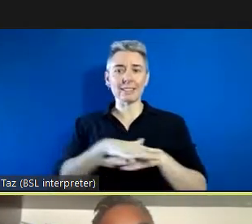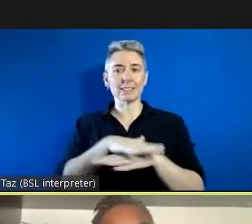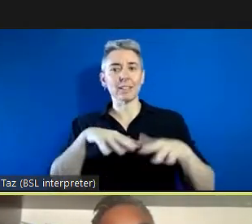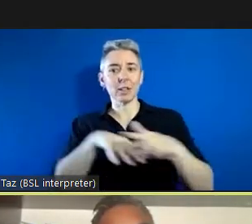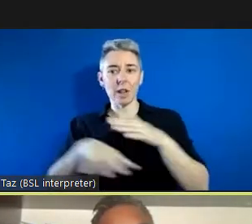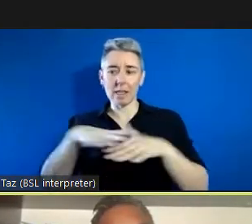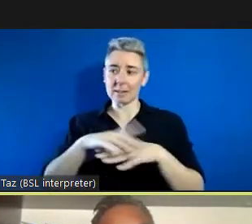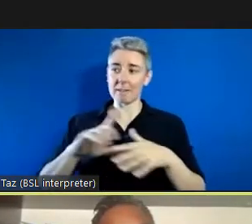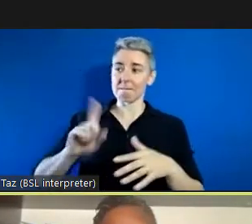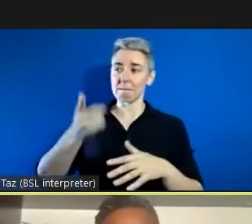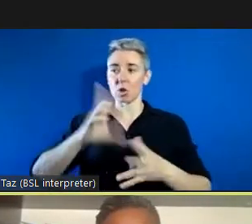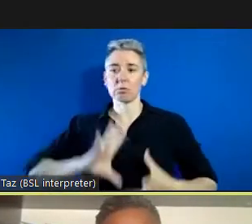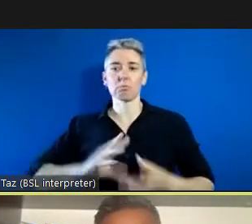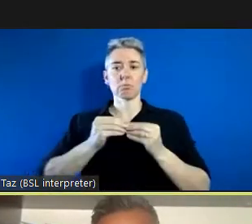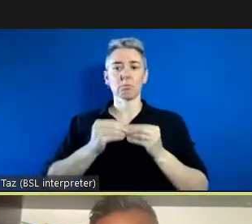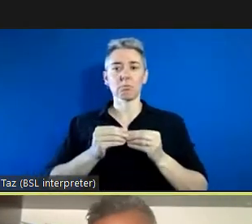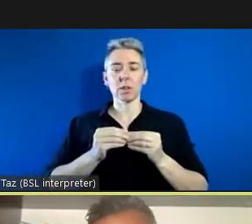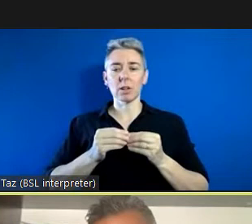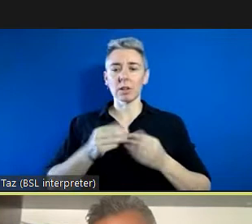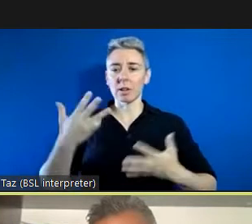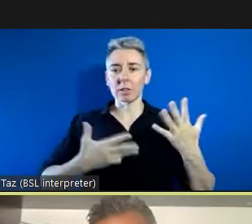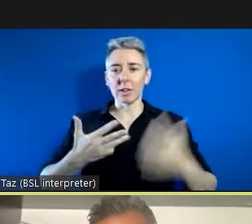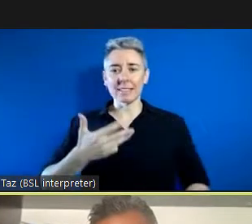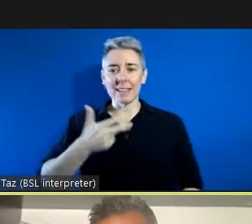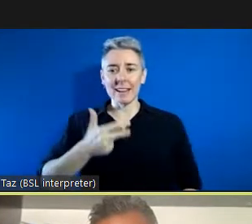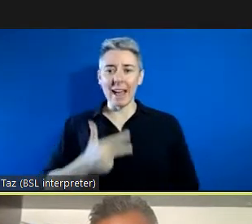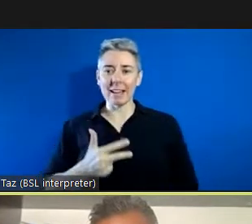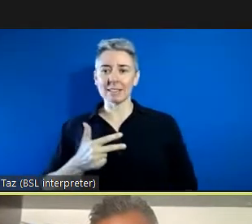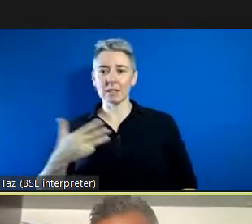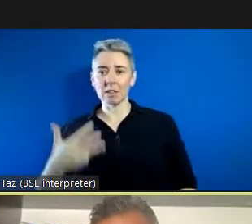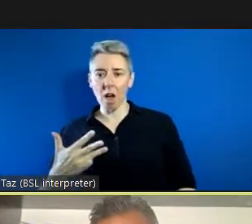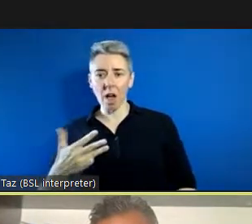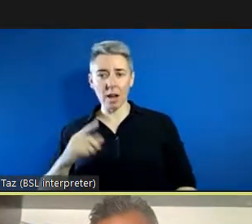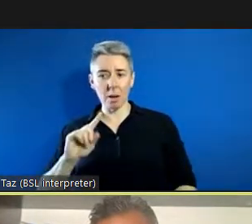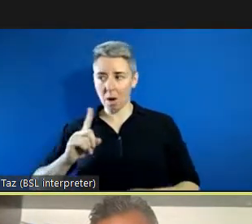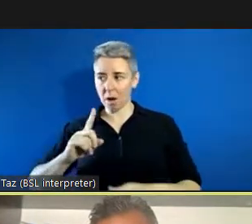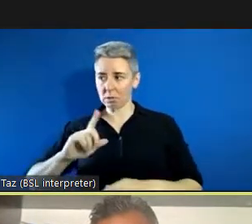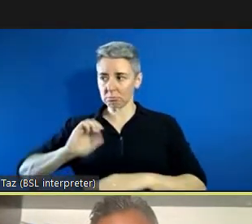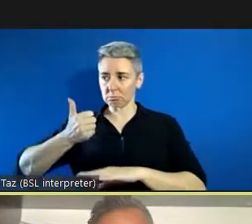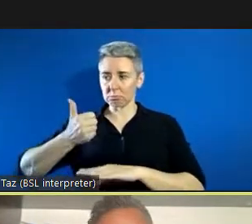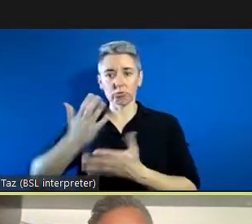But its roots are far longer than that and deeper than that, that would also be true. So then we